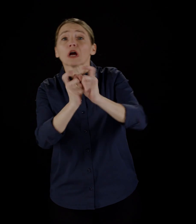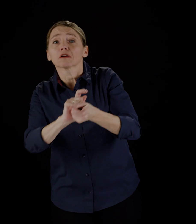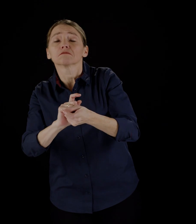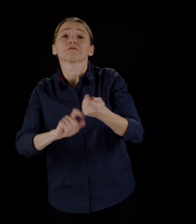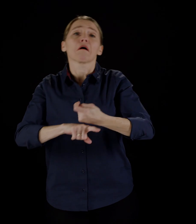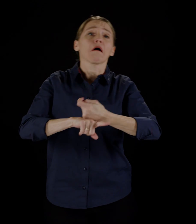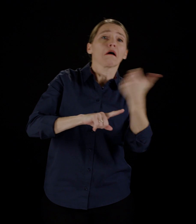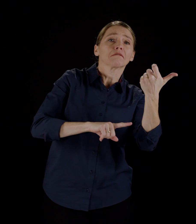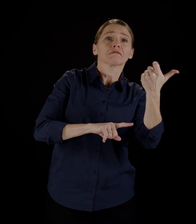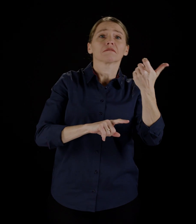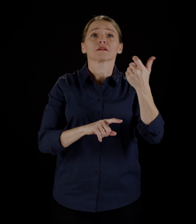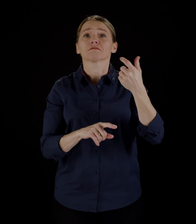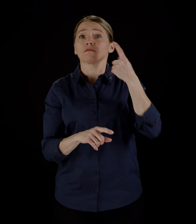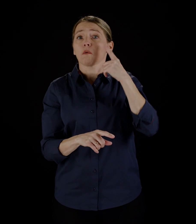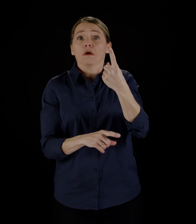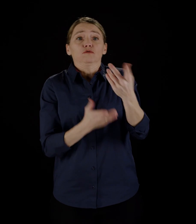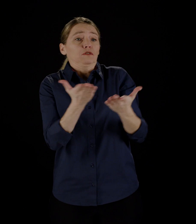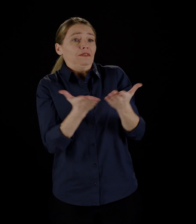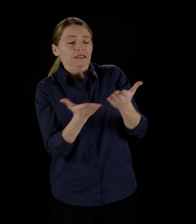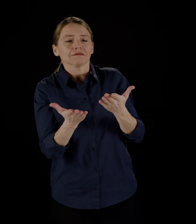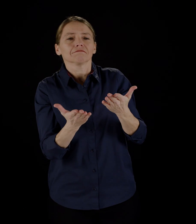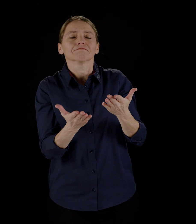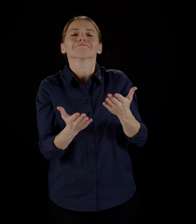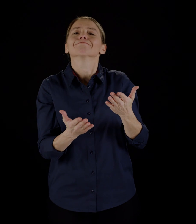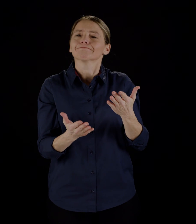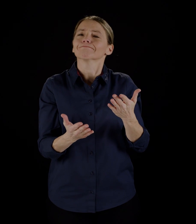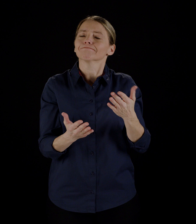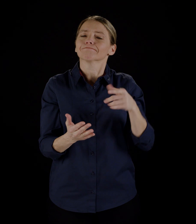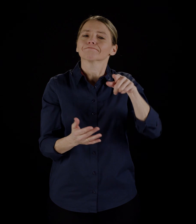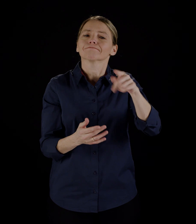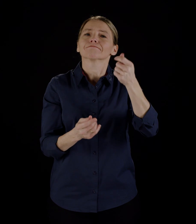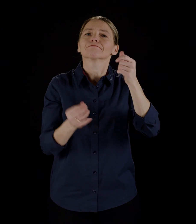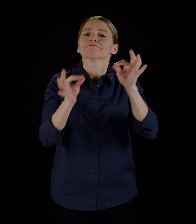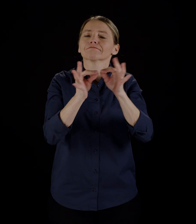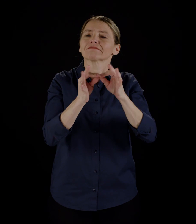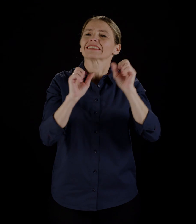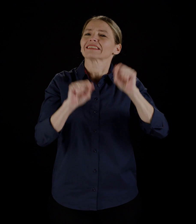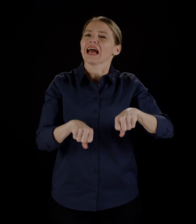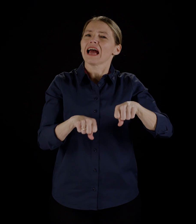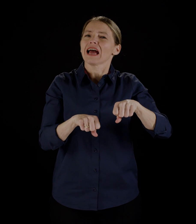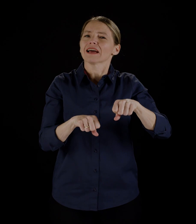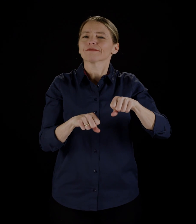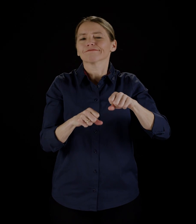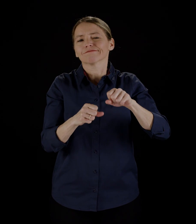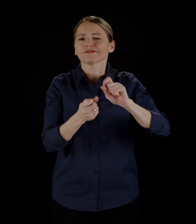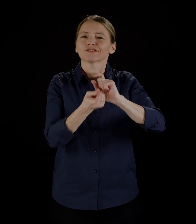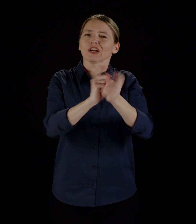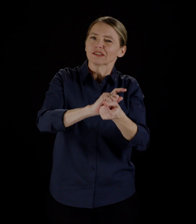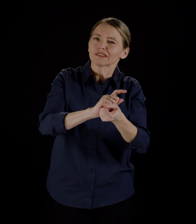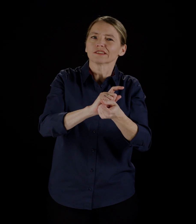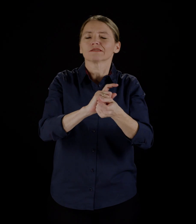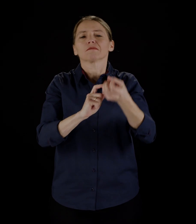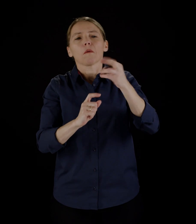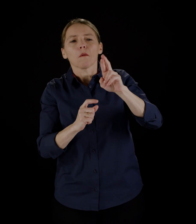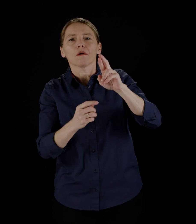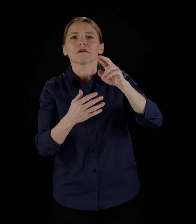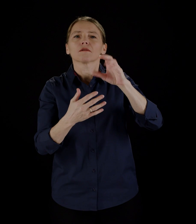Changes or removal of one of the services may affect the prices or characteristics of the remaining services.